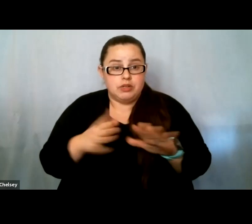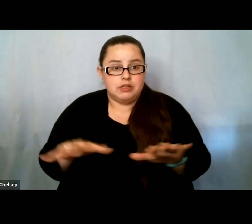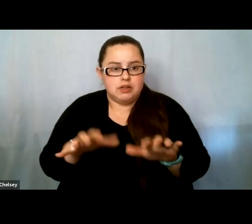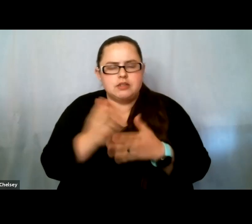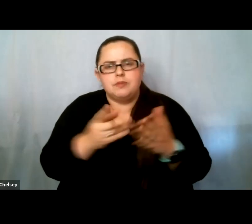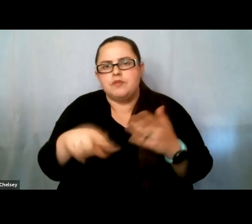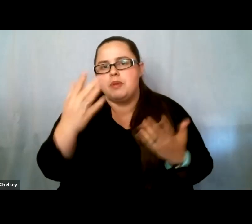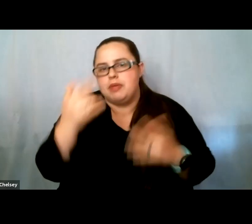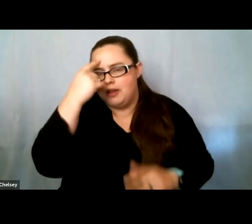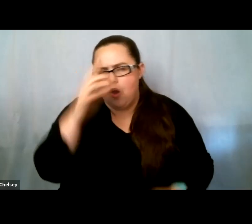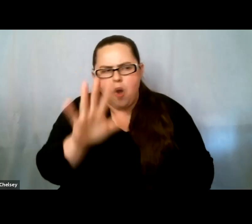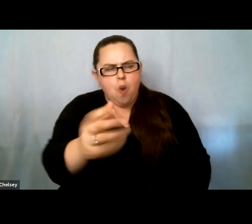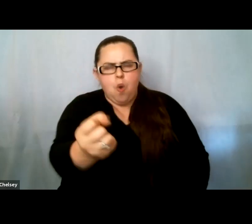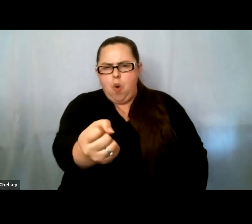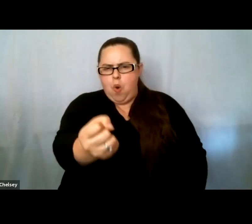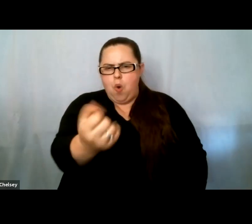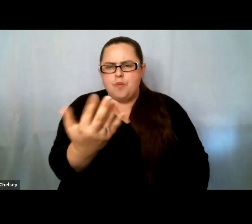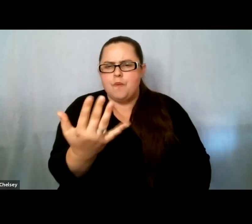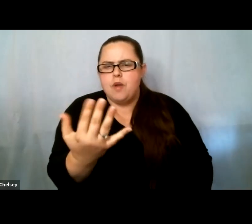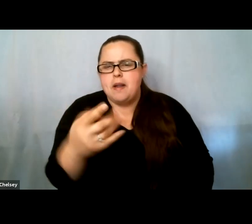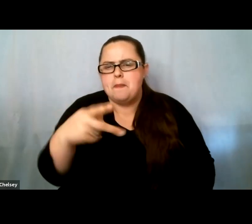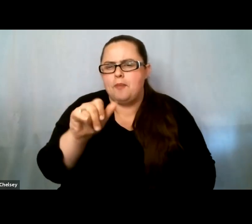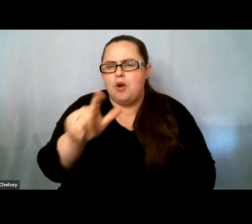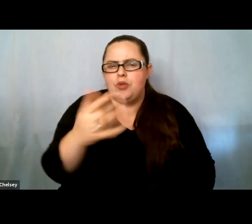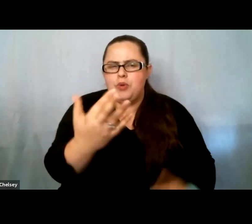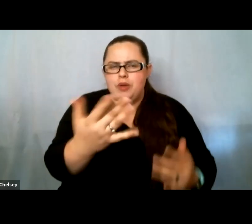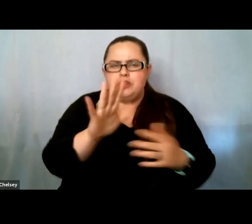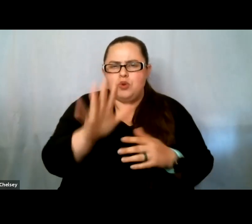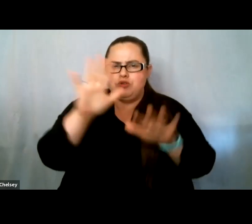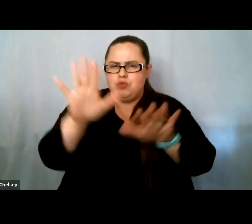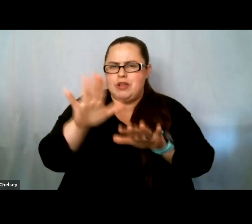wait a minute, Paul. Yeah, that's your great, great grandfather, why should you feel guilt